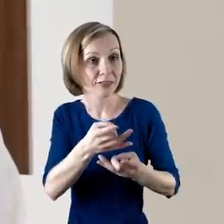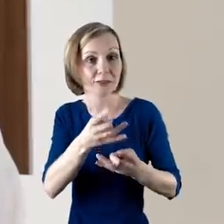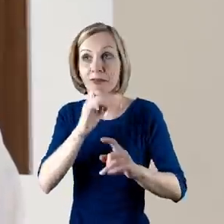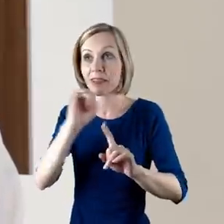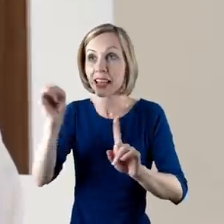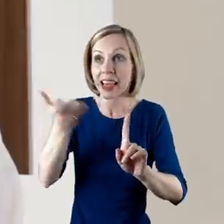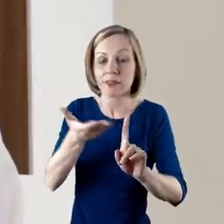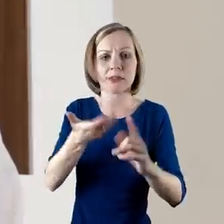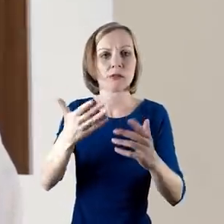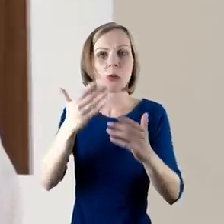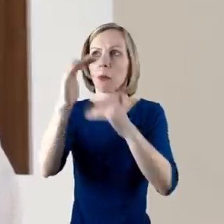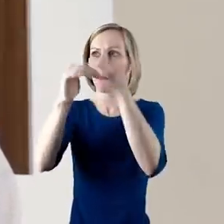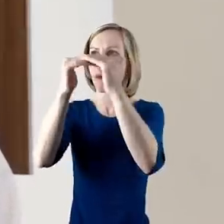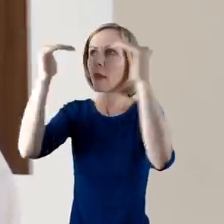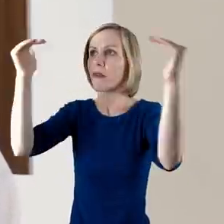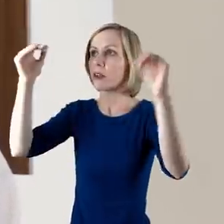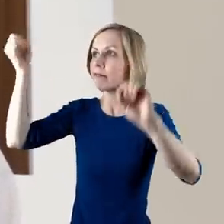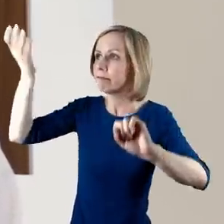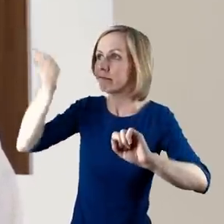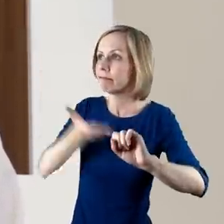Coming down from the Father of lights,